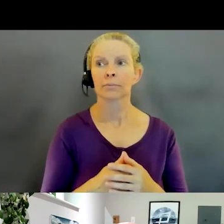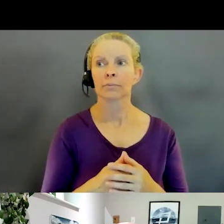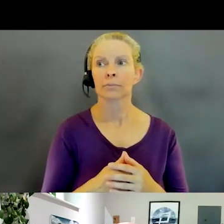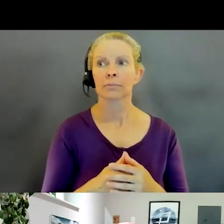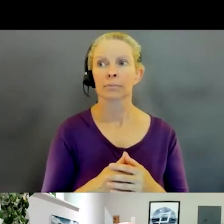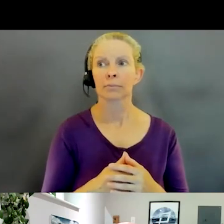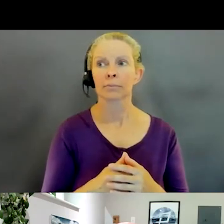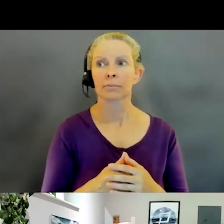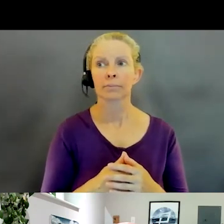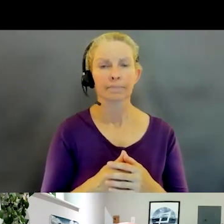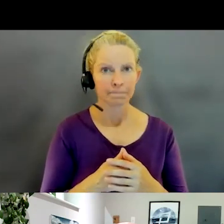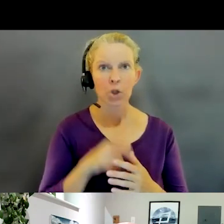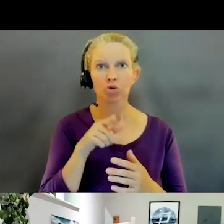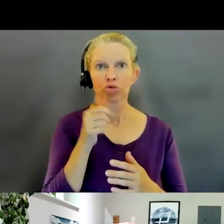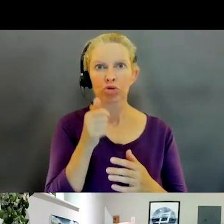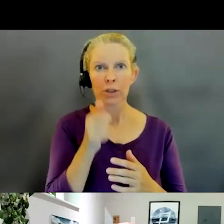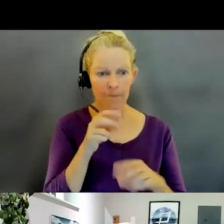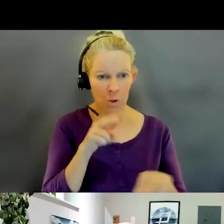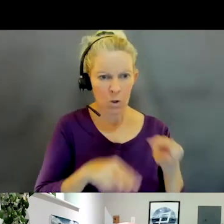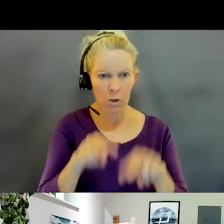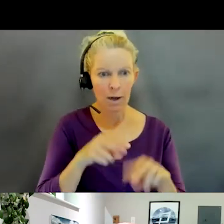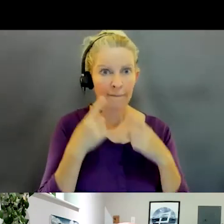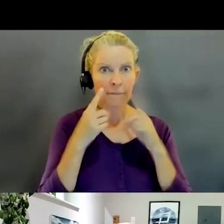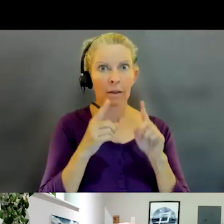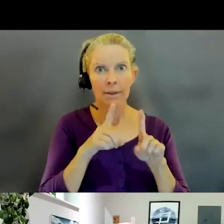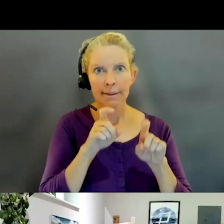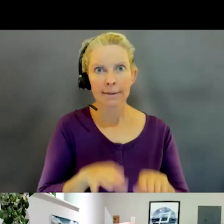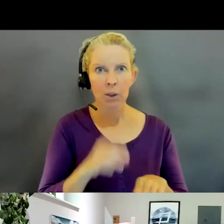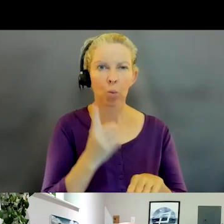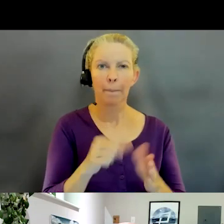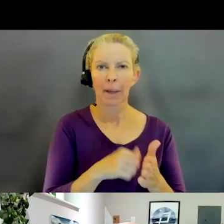there looking at it, you are finally testing that one page six months from now that needed to be